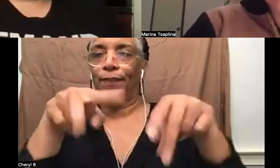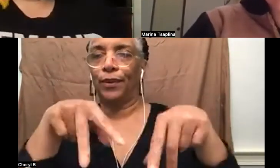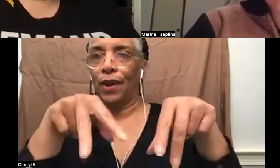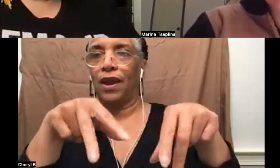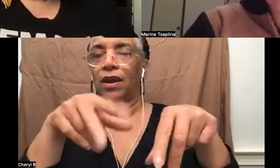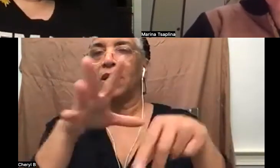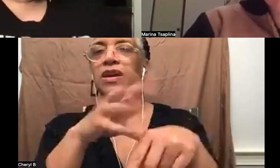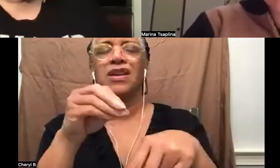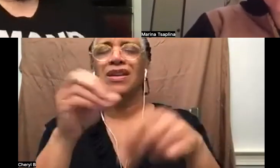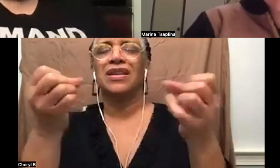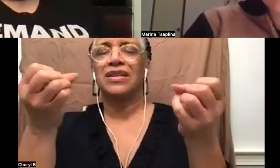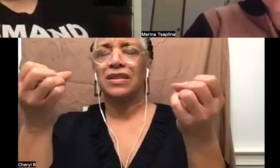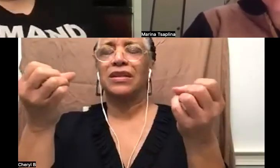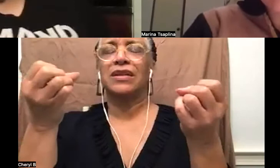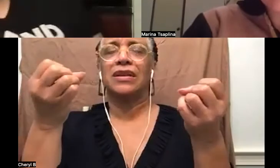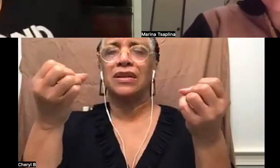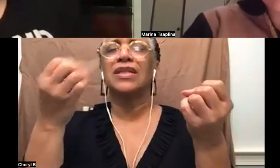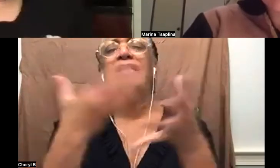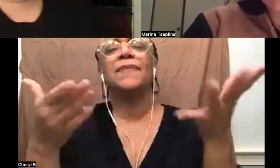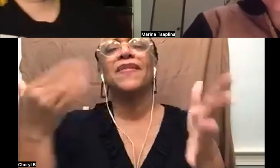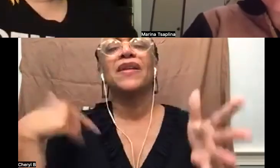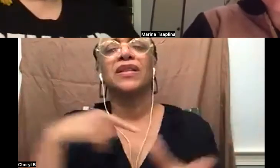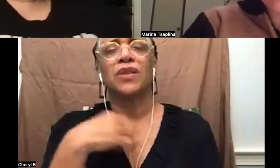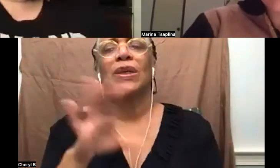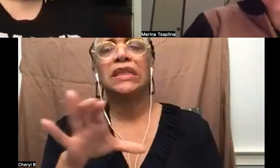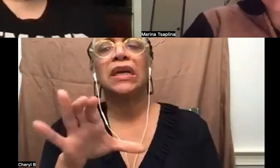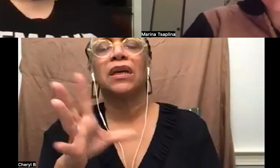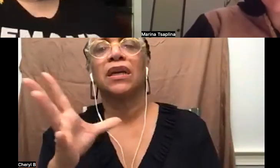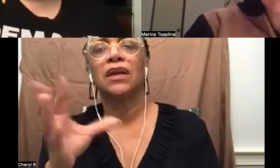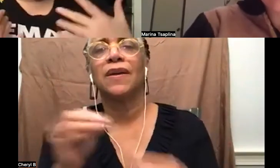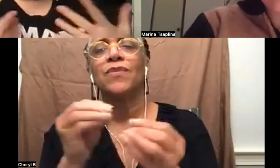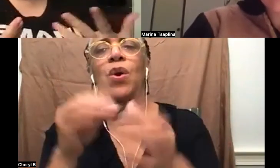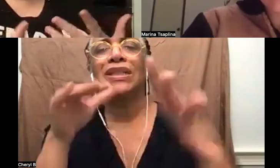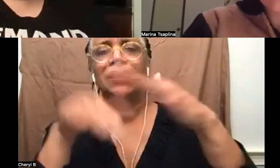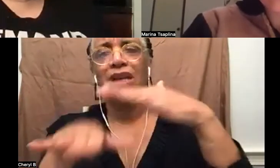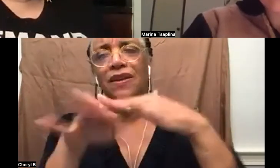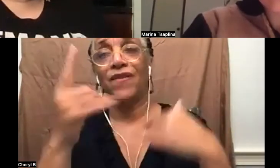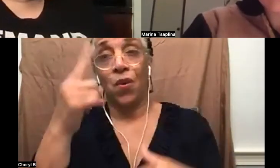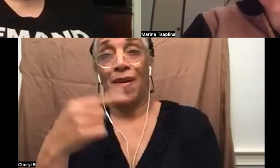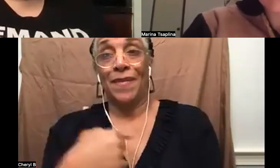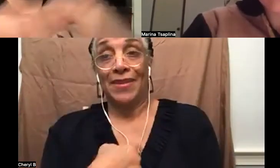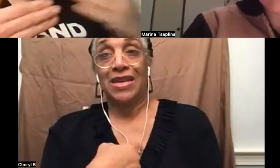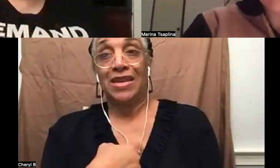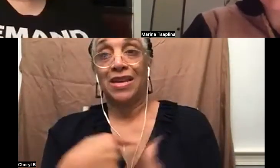Some of the things we did to try to make it more accessible, forming for example, because we are sitting down